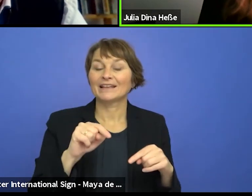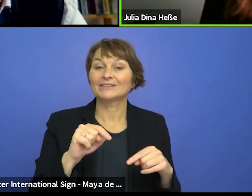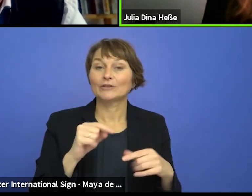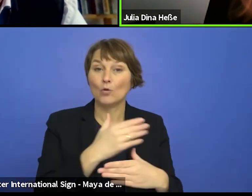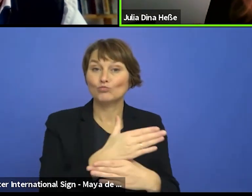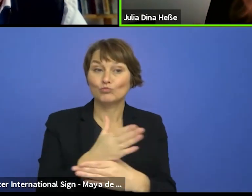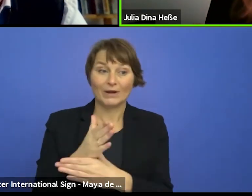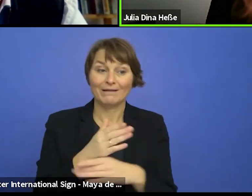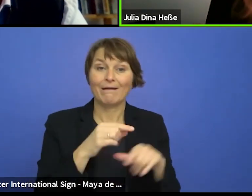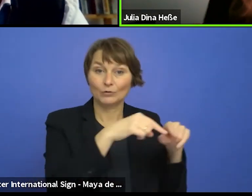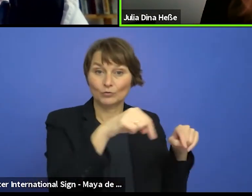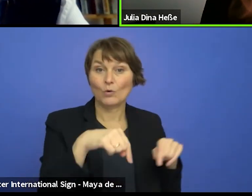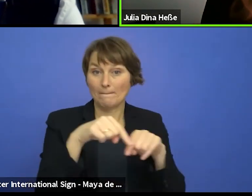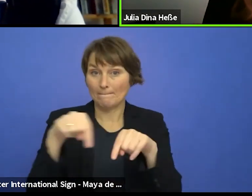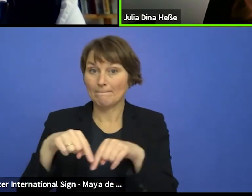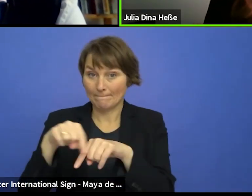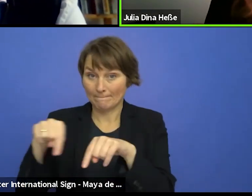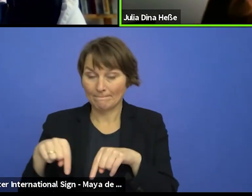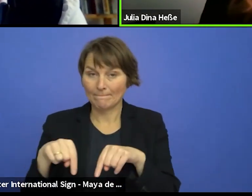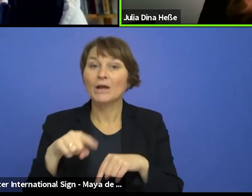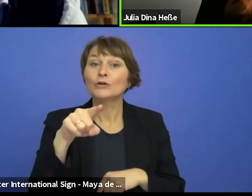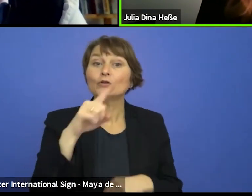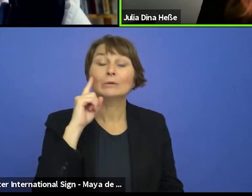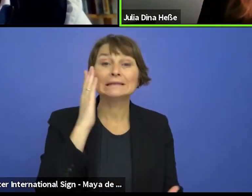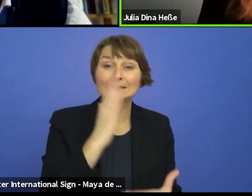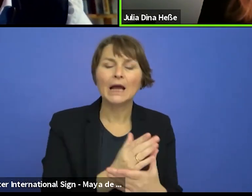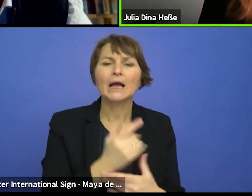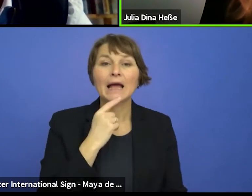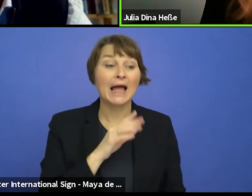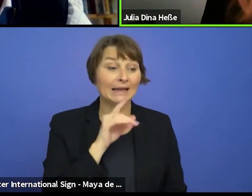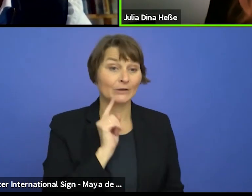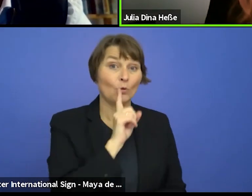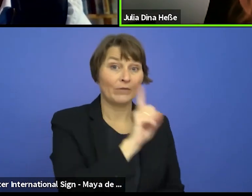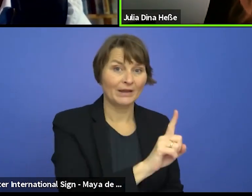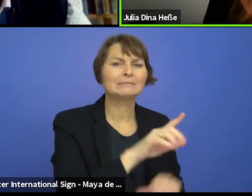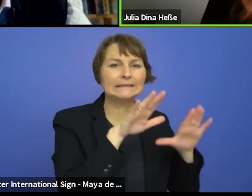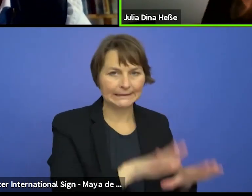decided to come in one breakout room you will stay with this expert.